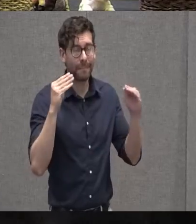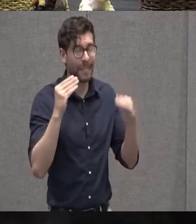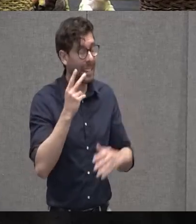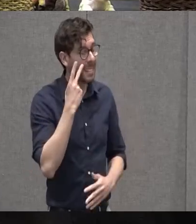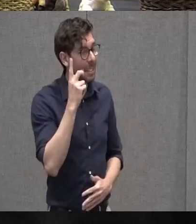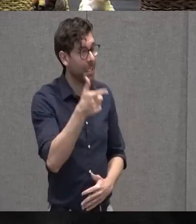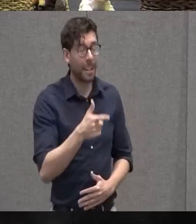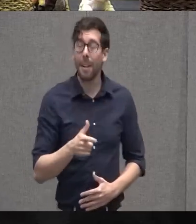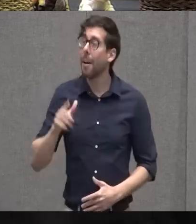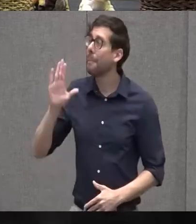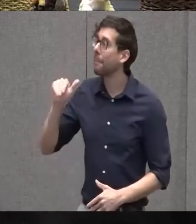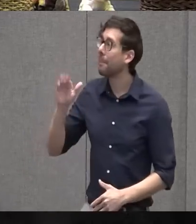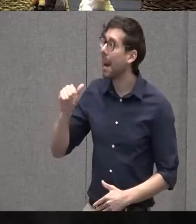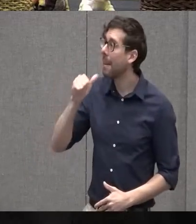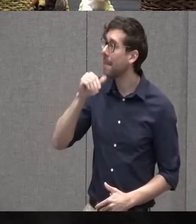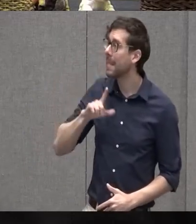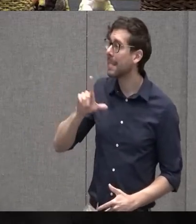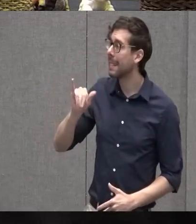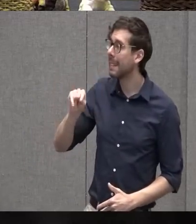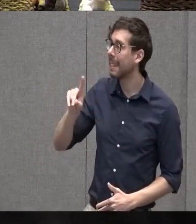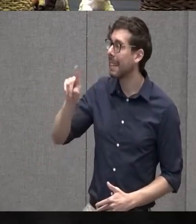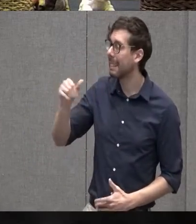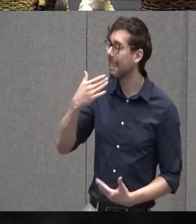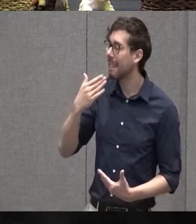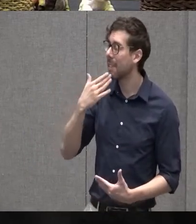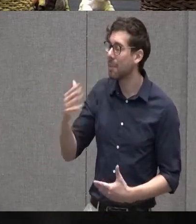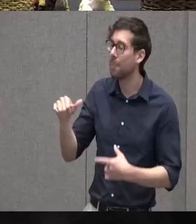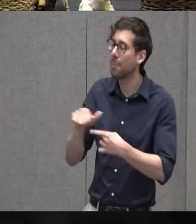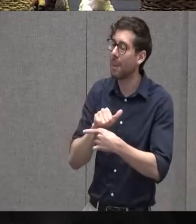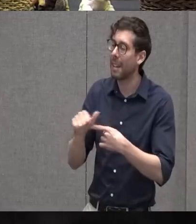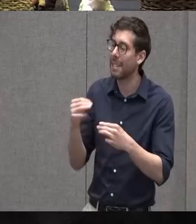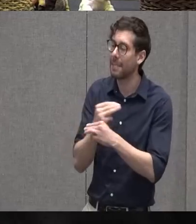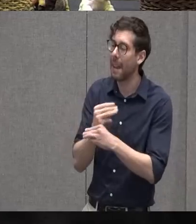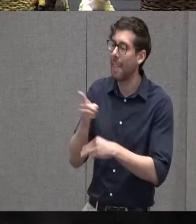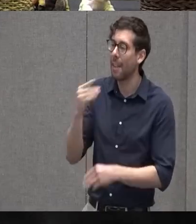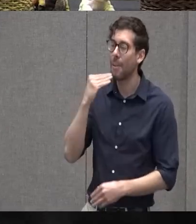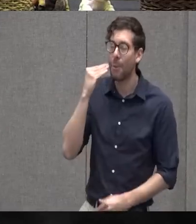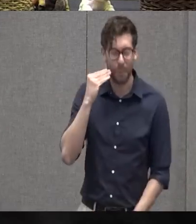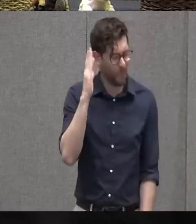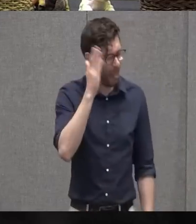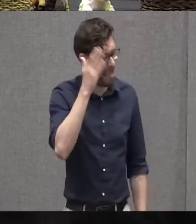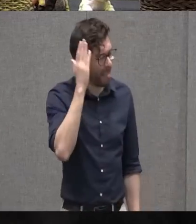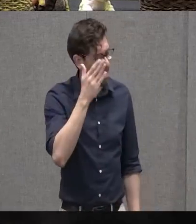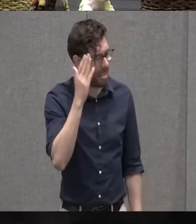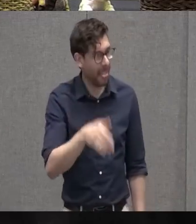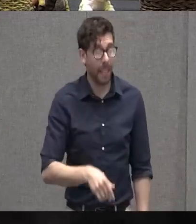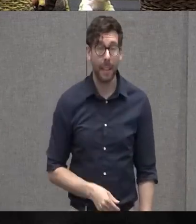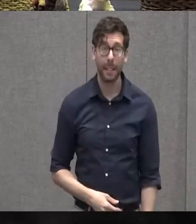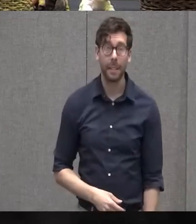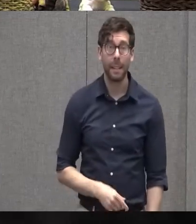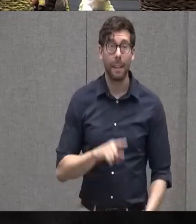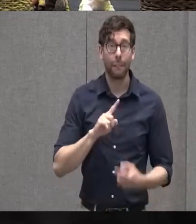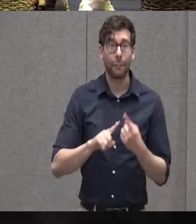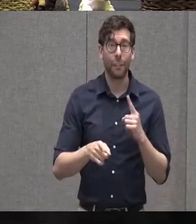Bye Miss Linda, I hope you keep practicing math at home. [Linda] I will. Friends, thank you so much for joining us.